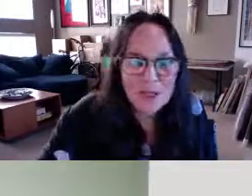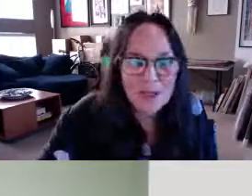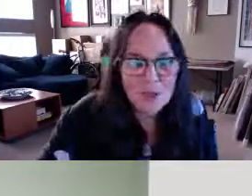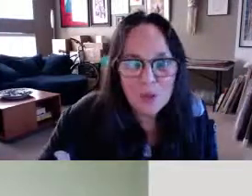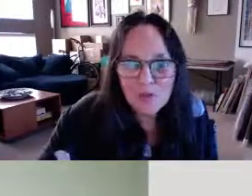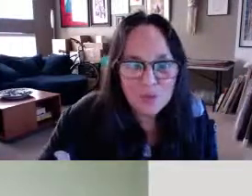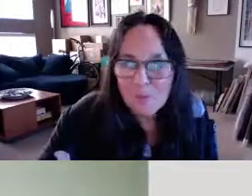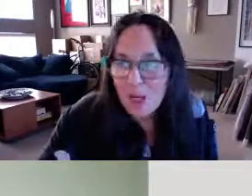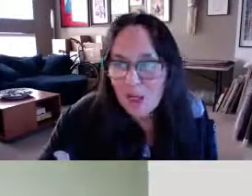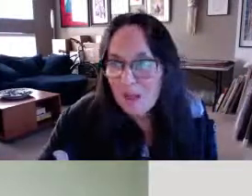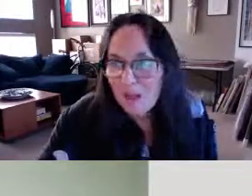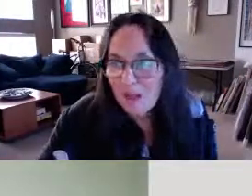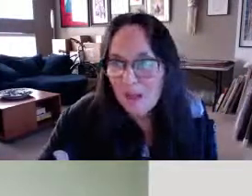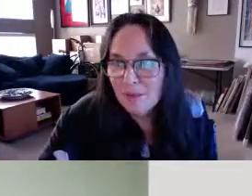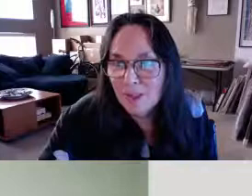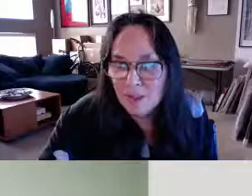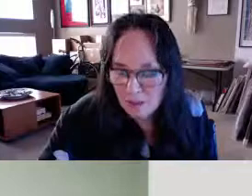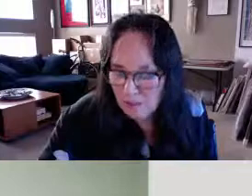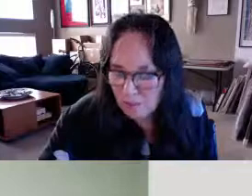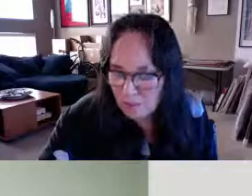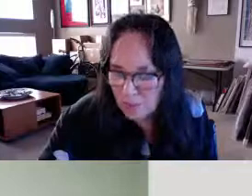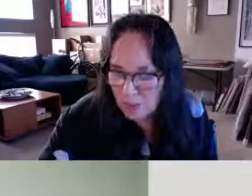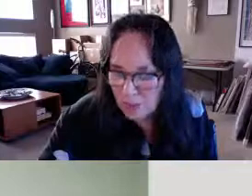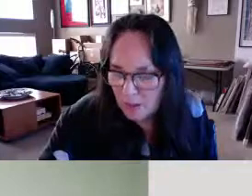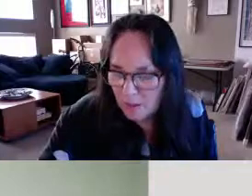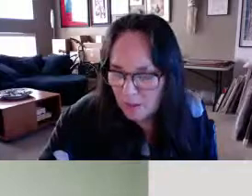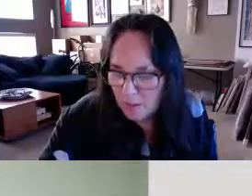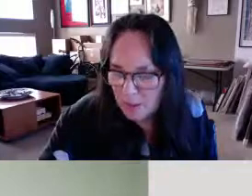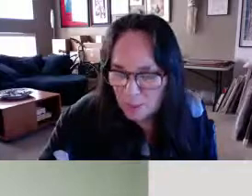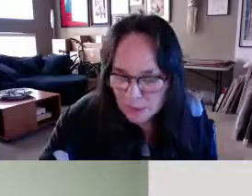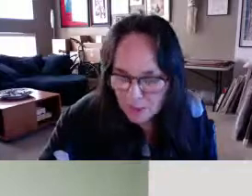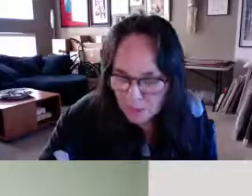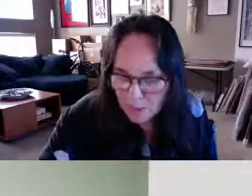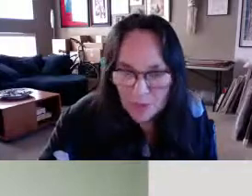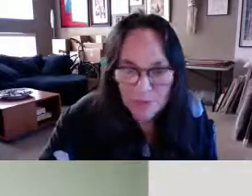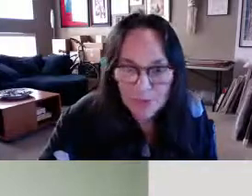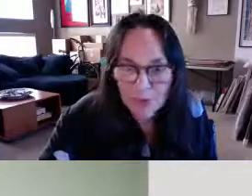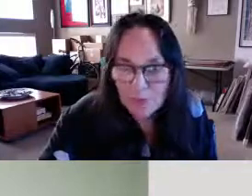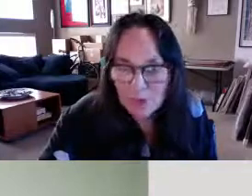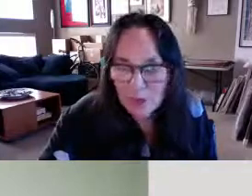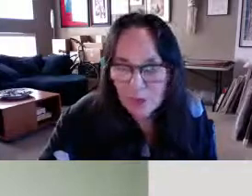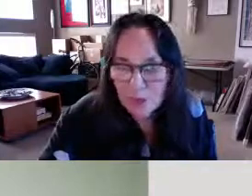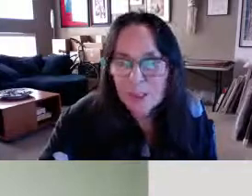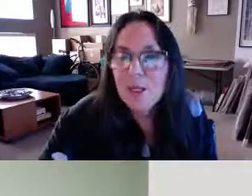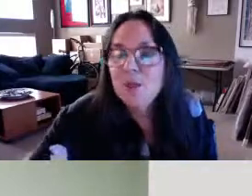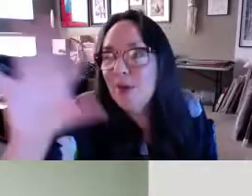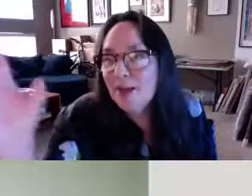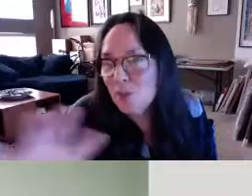turquoise for many bead works it's been around for a long time it took place so that's what